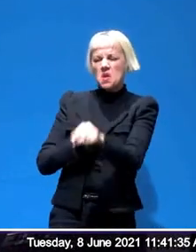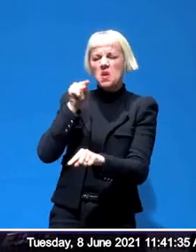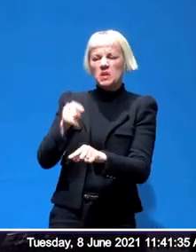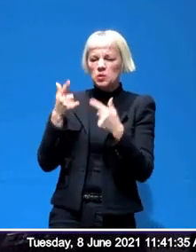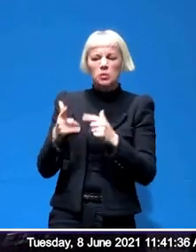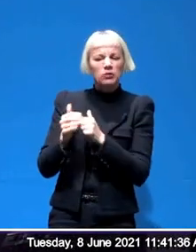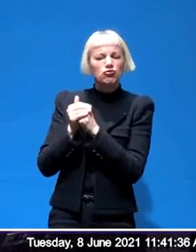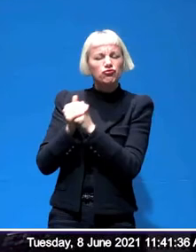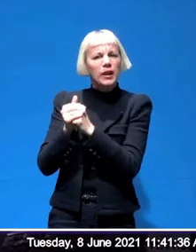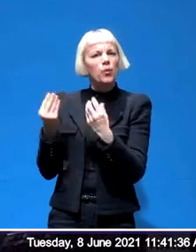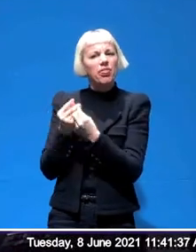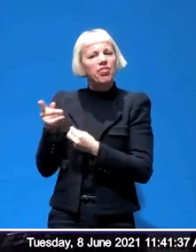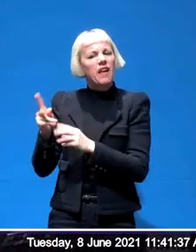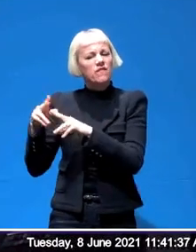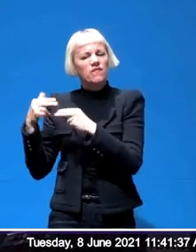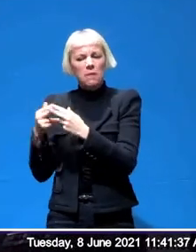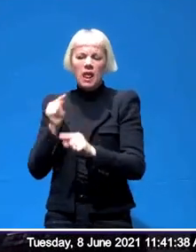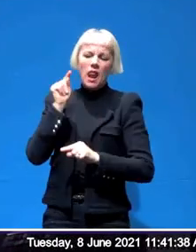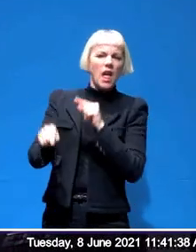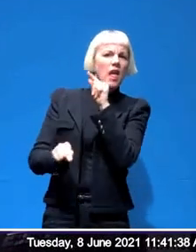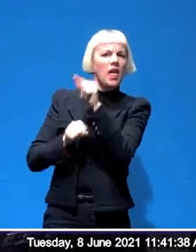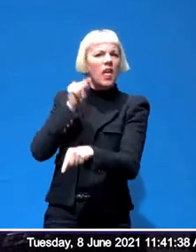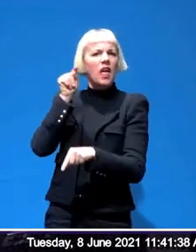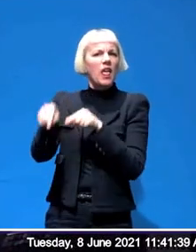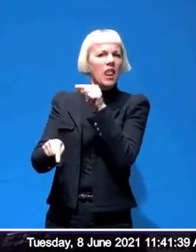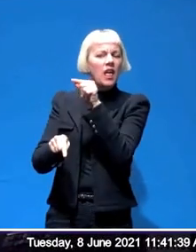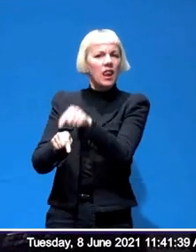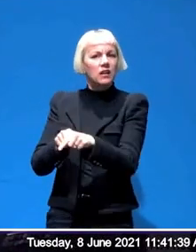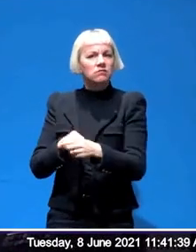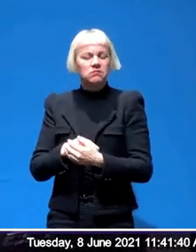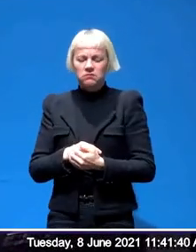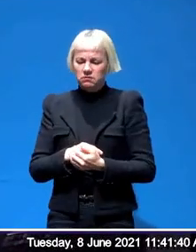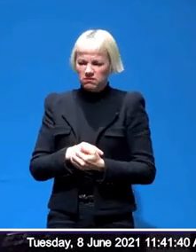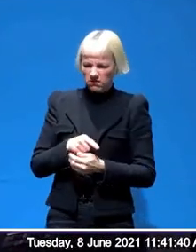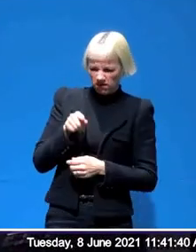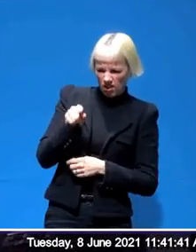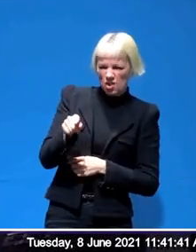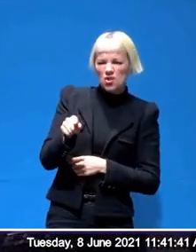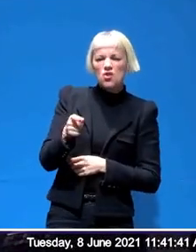with us and they basically said, you know, that he was a bit of a turncoat